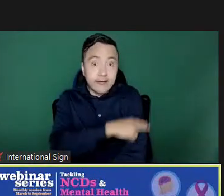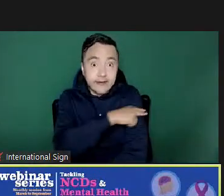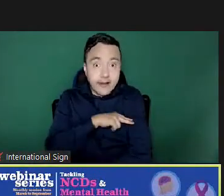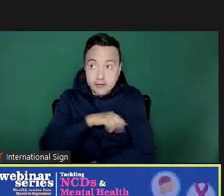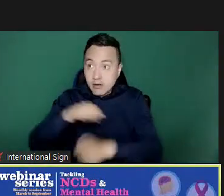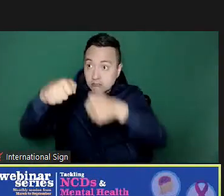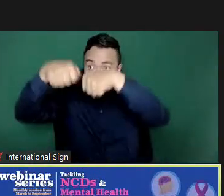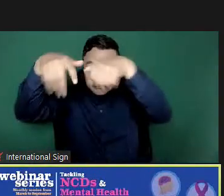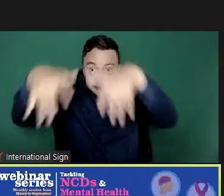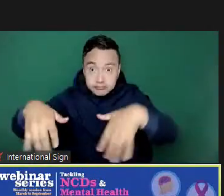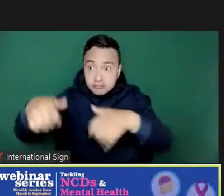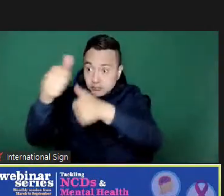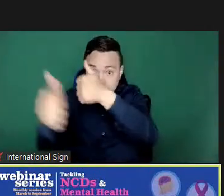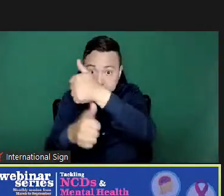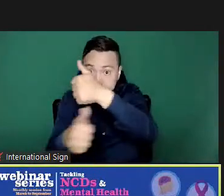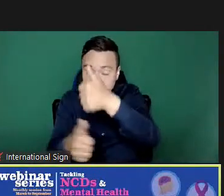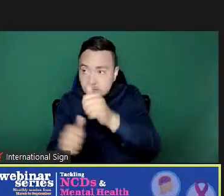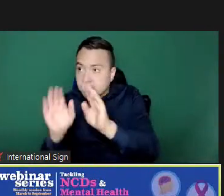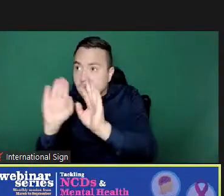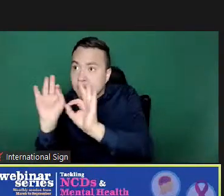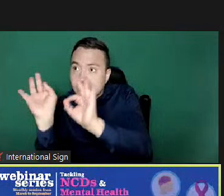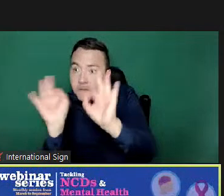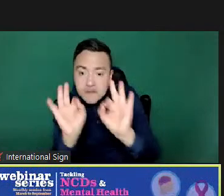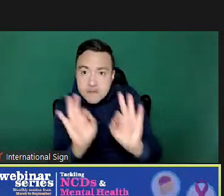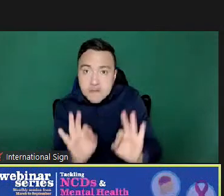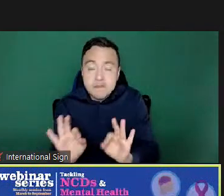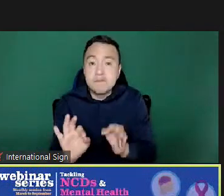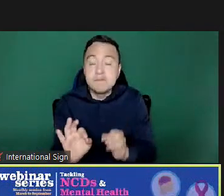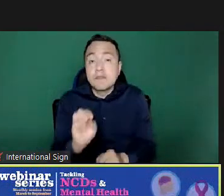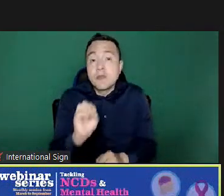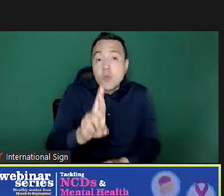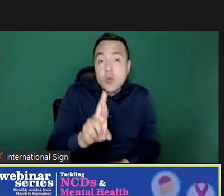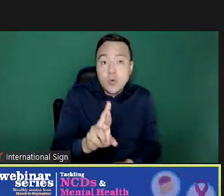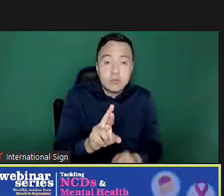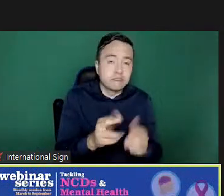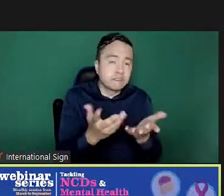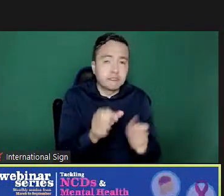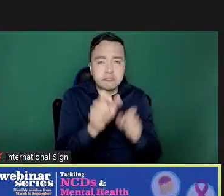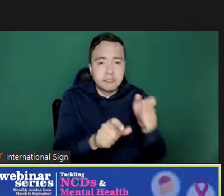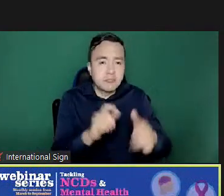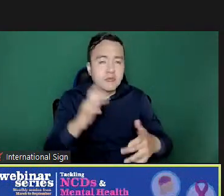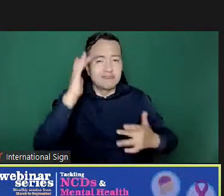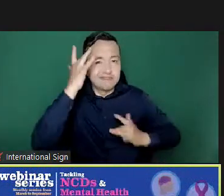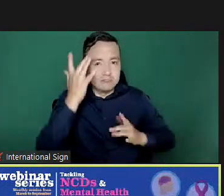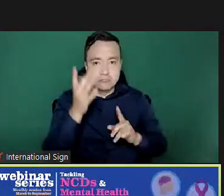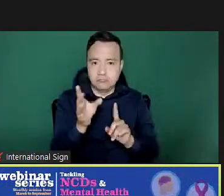There must be an integration of NCDs in strengthening primary health care, which includes building capacity